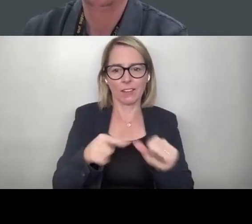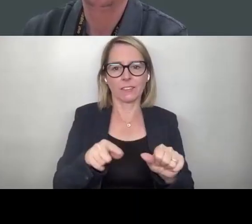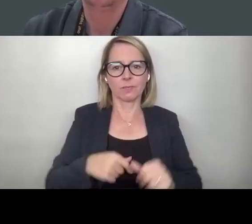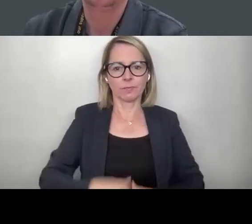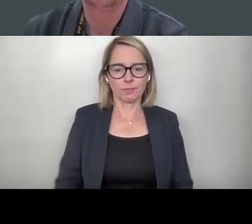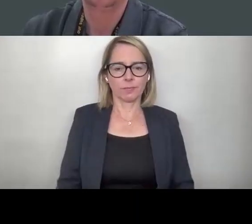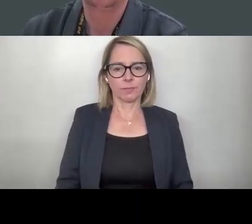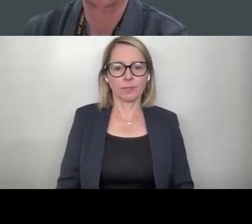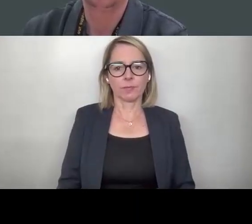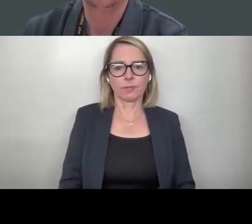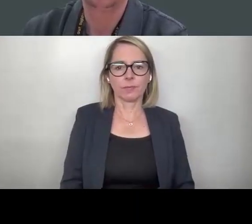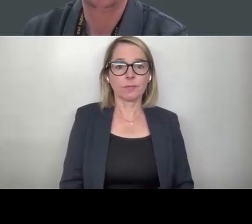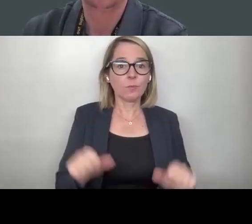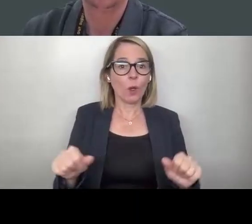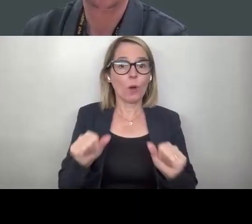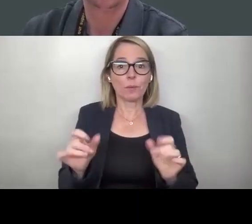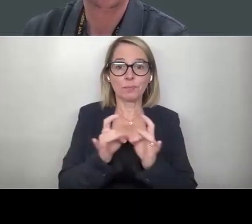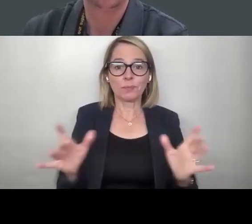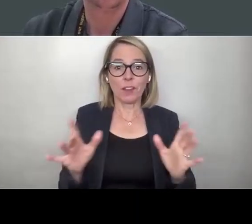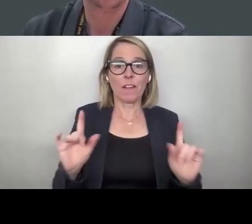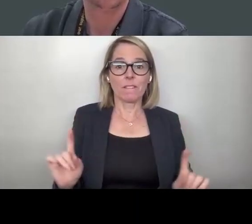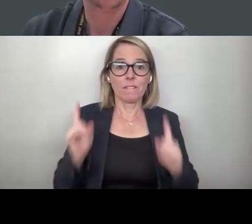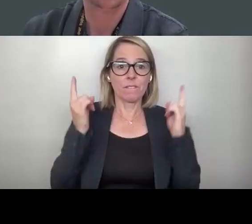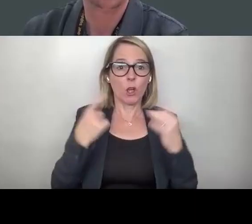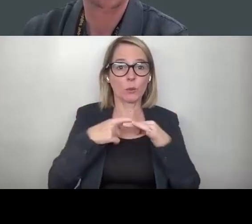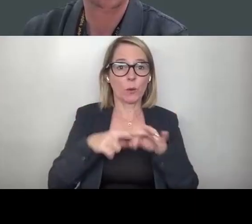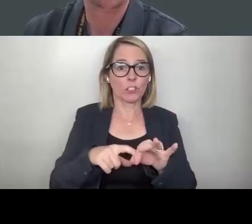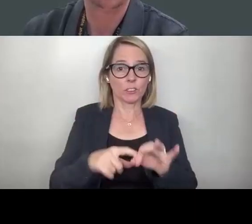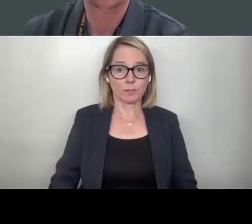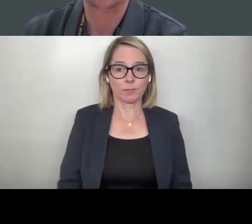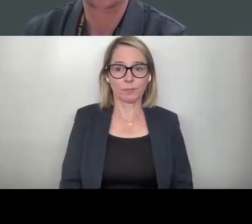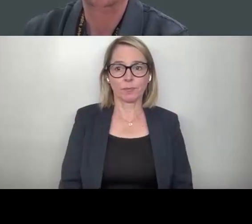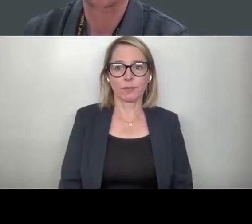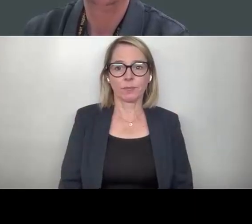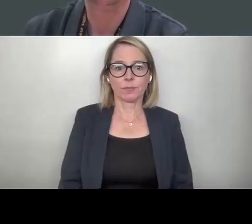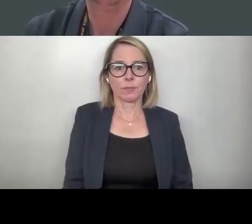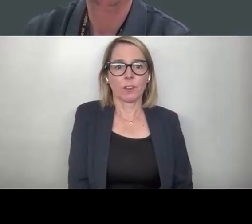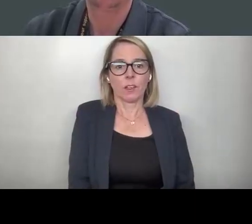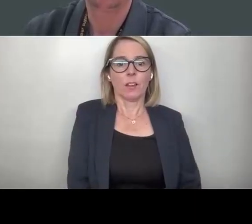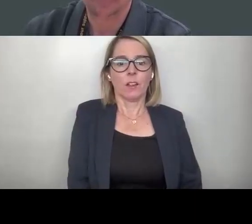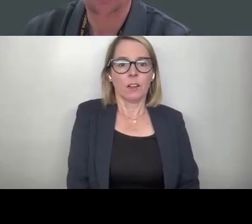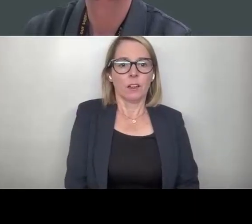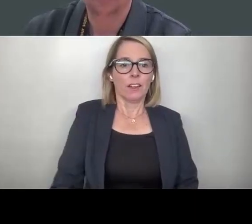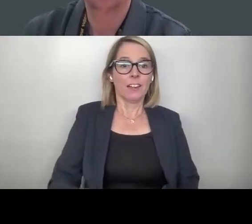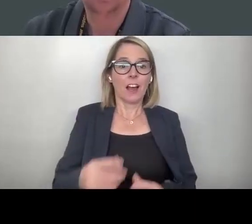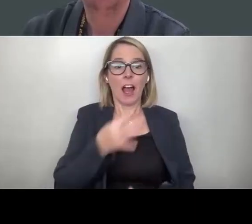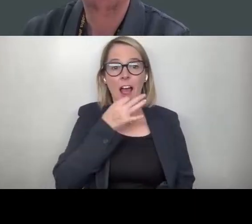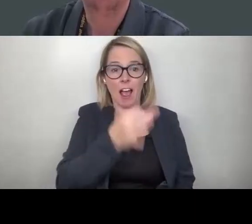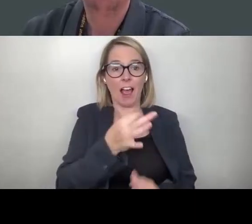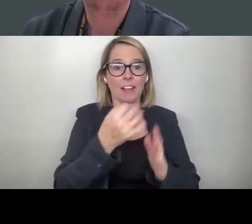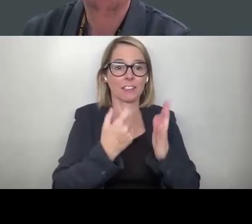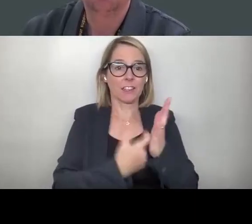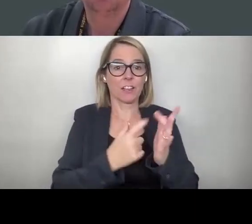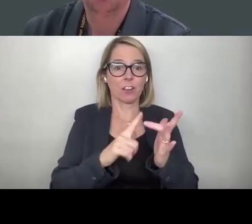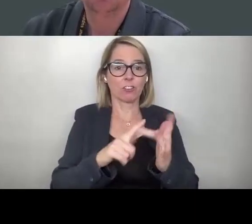it. First question we have here. Ricky, I'm going to give this question to you. Thank you so much